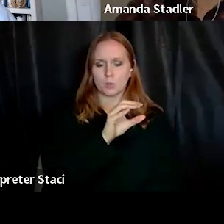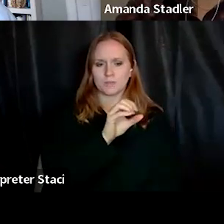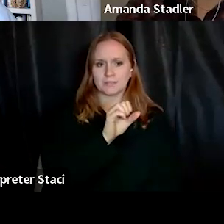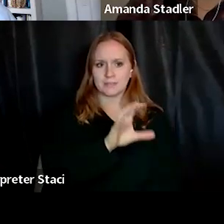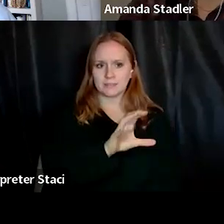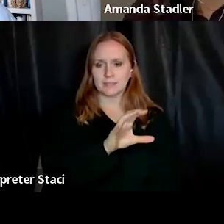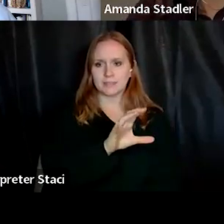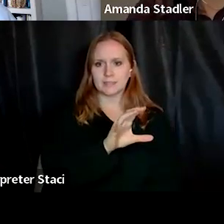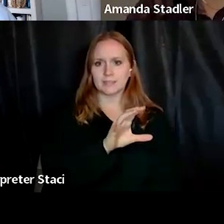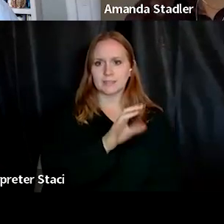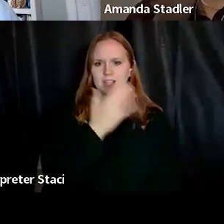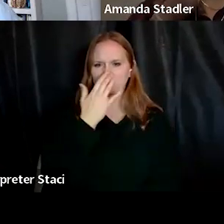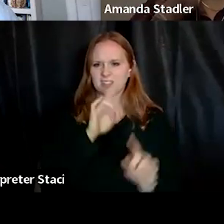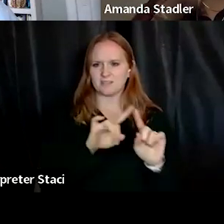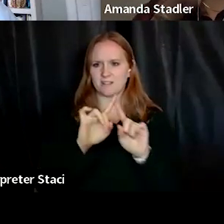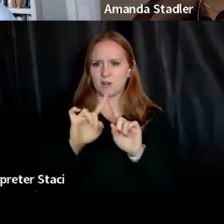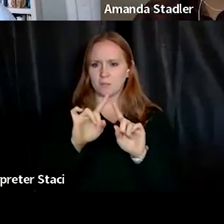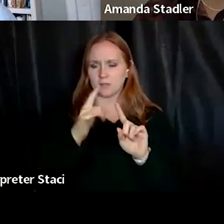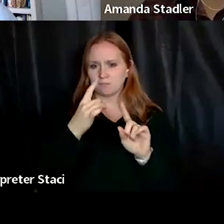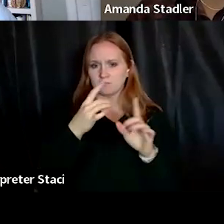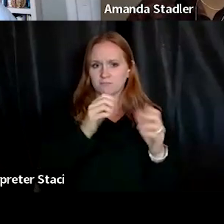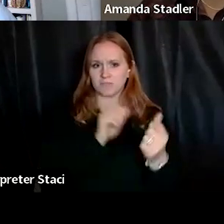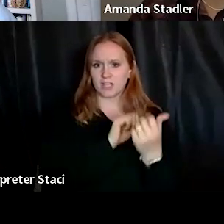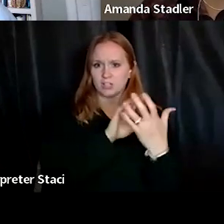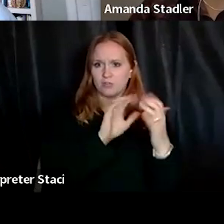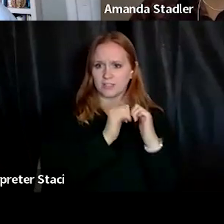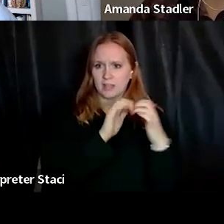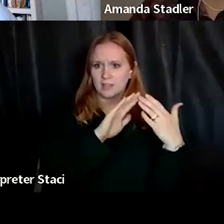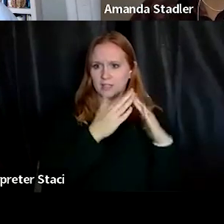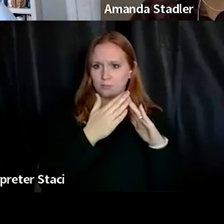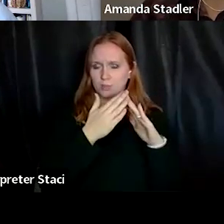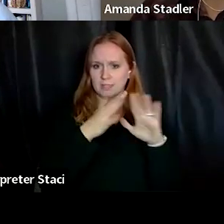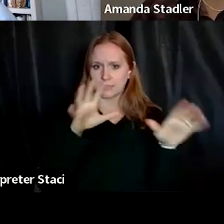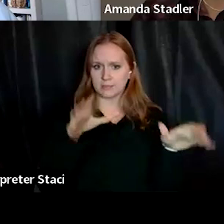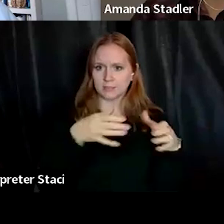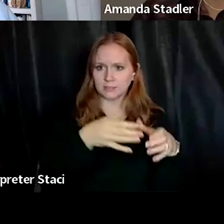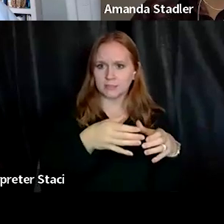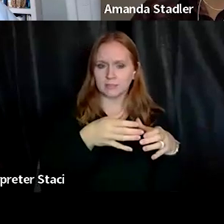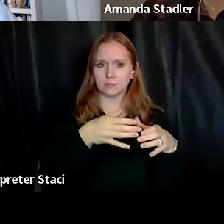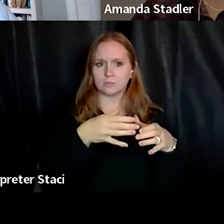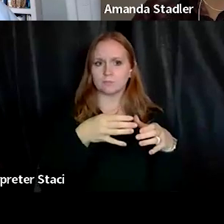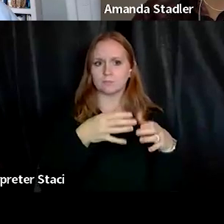But do you wanna address how the community gets together through your CoC to determine a funding plan?